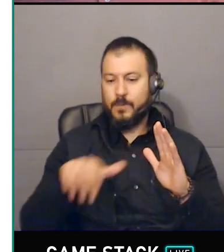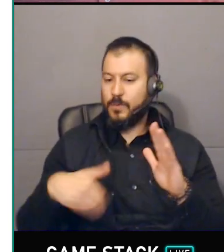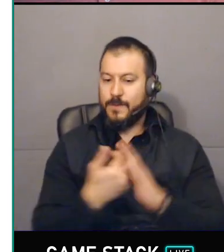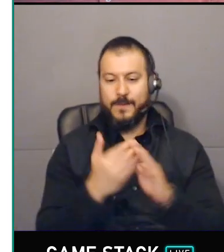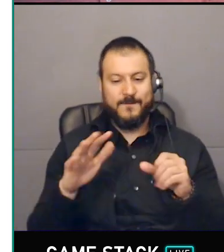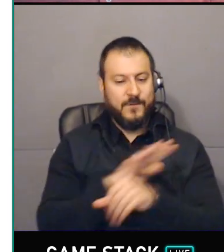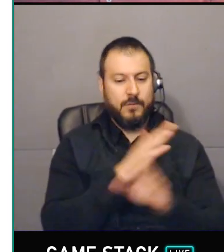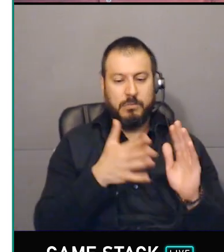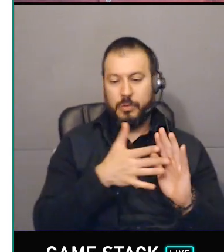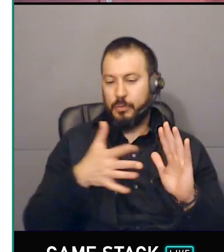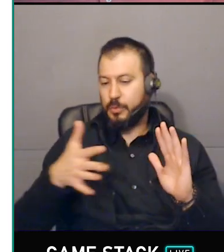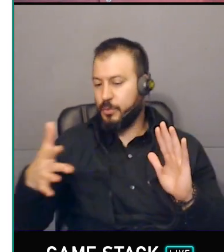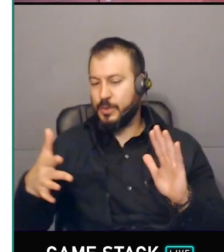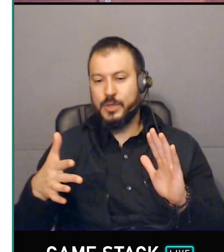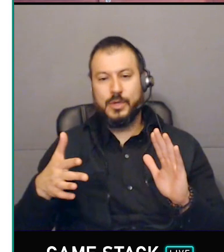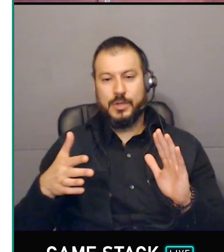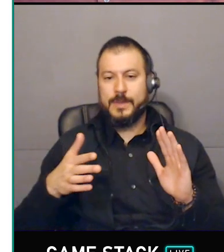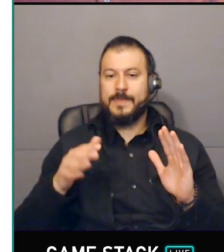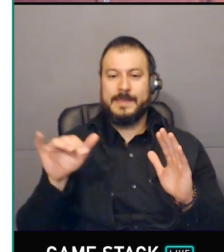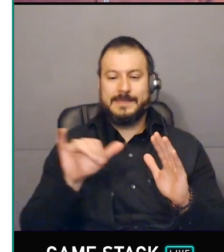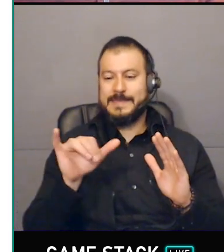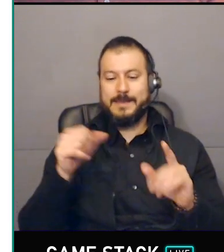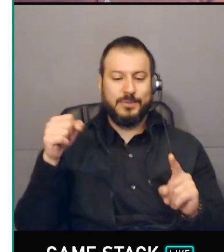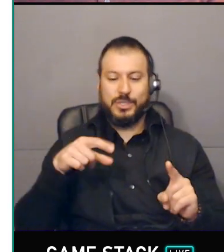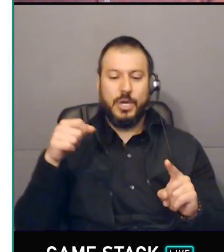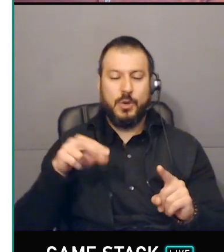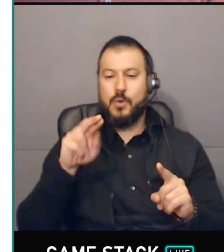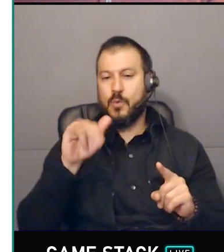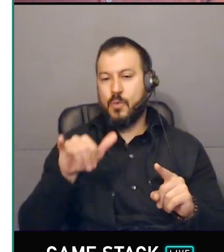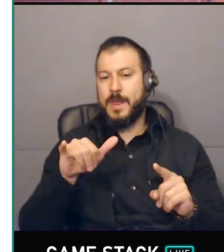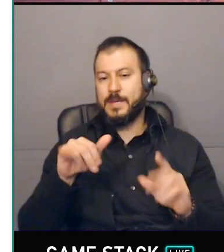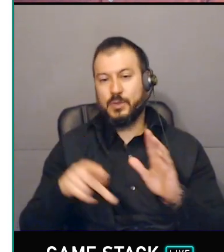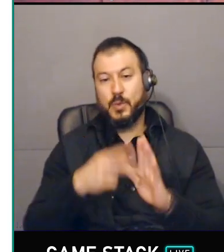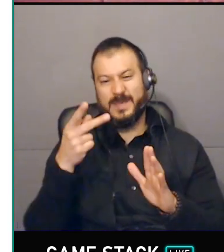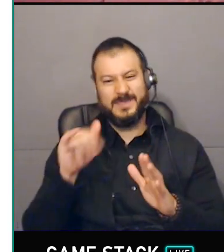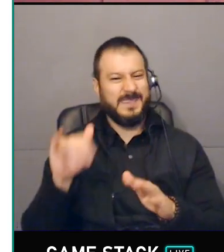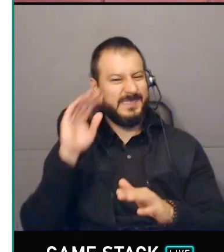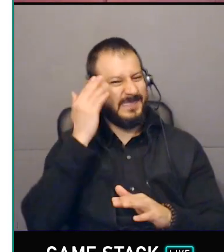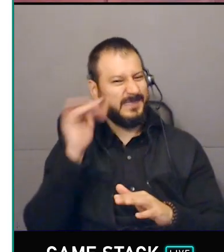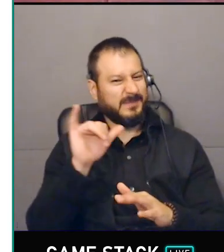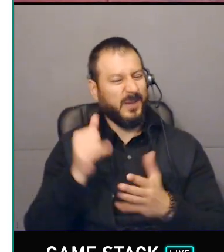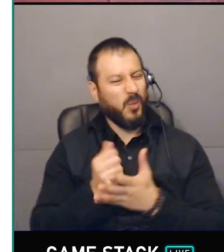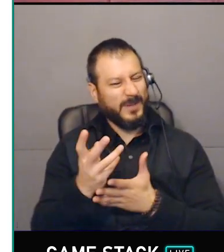And that means you just shoot the same shadow rate twice. That seems like a waste.